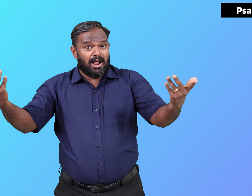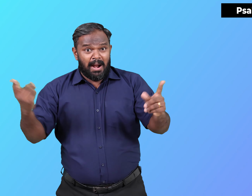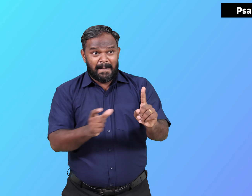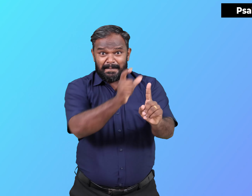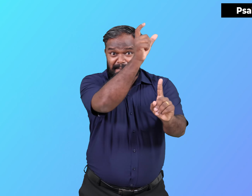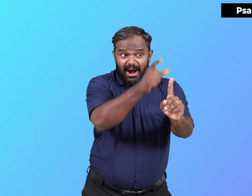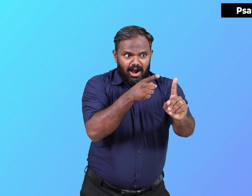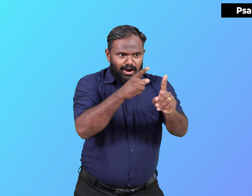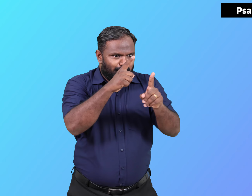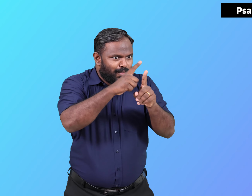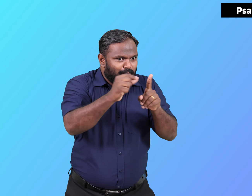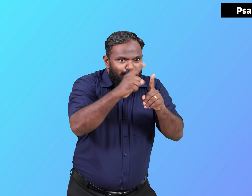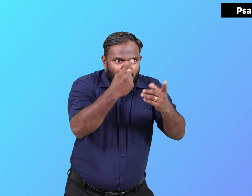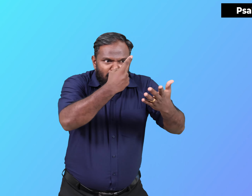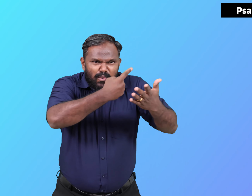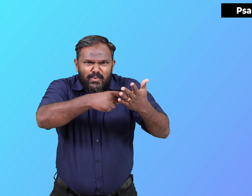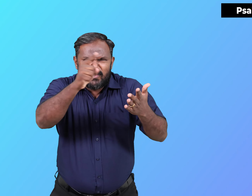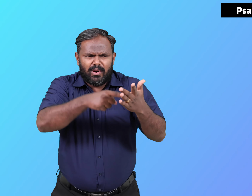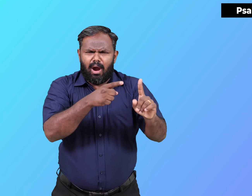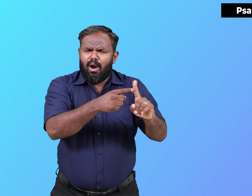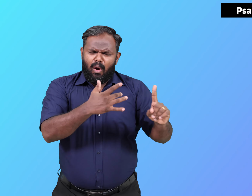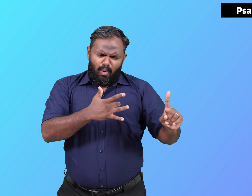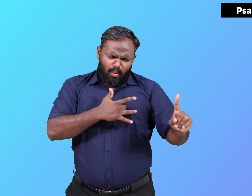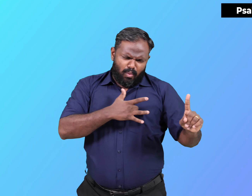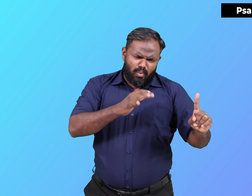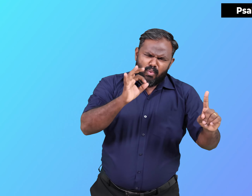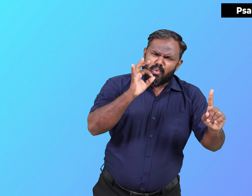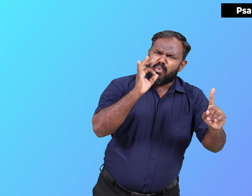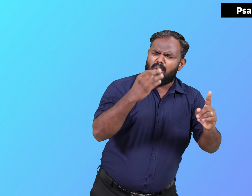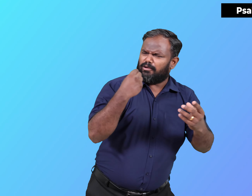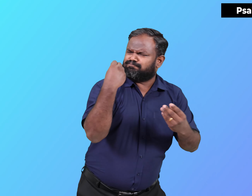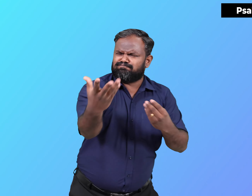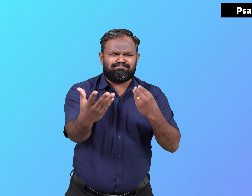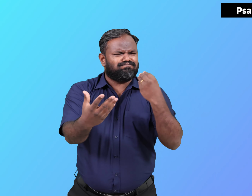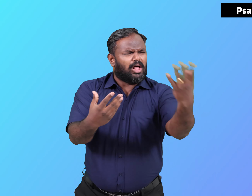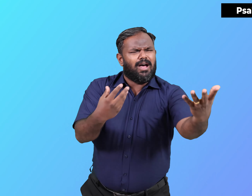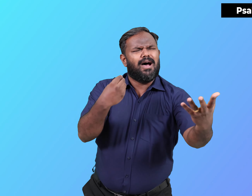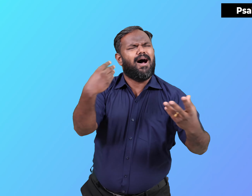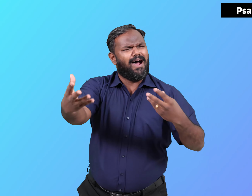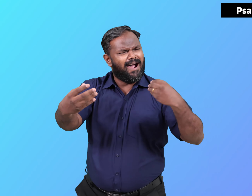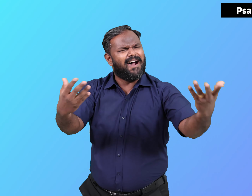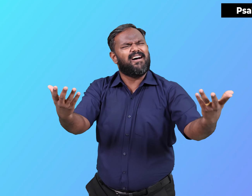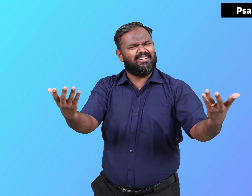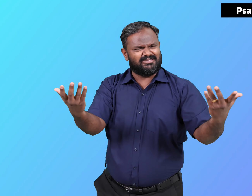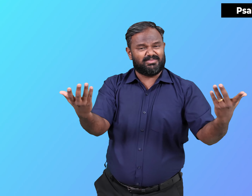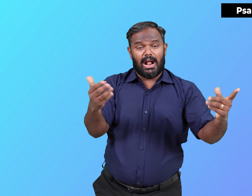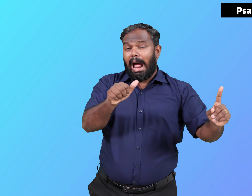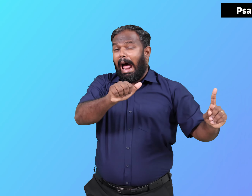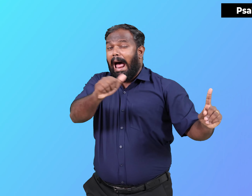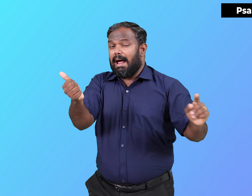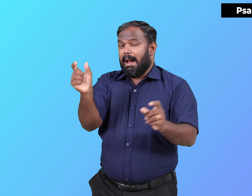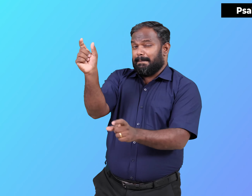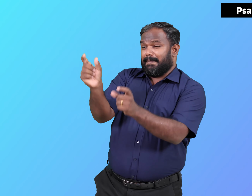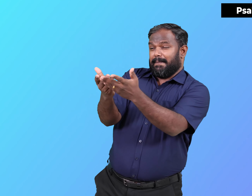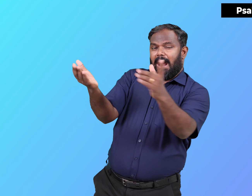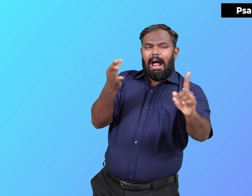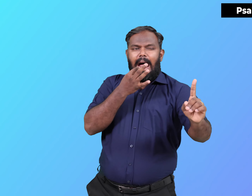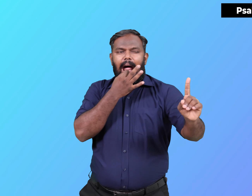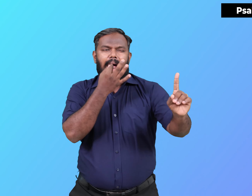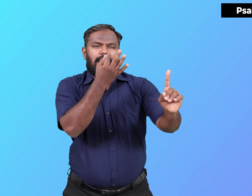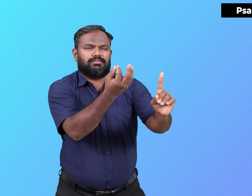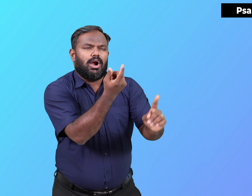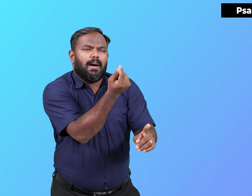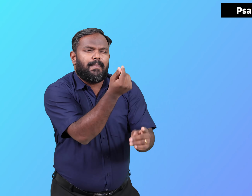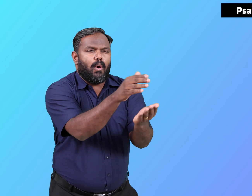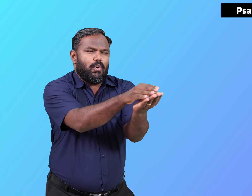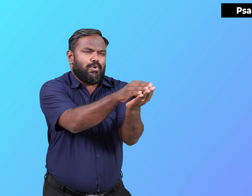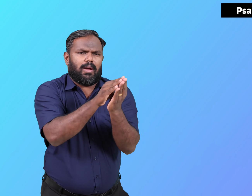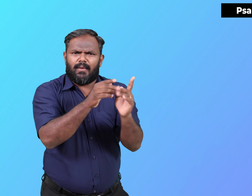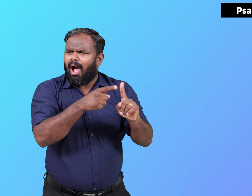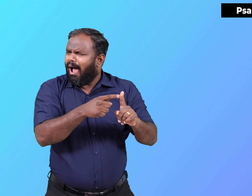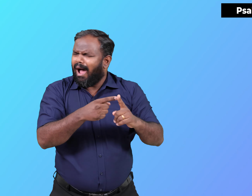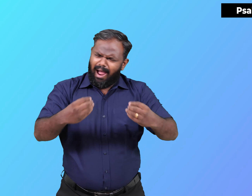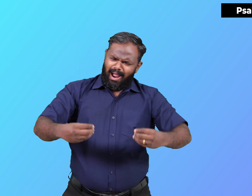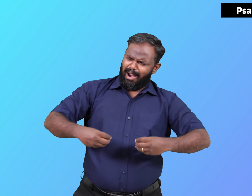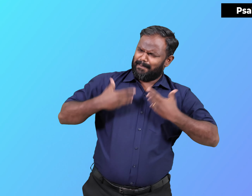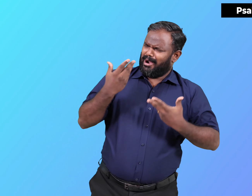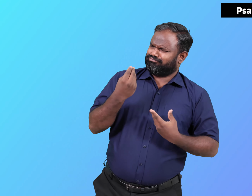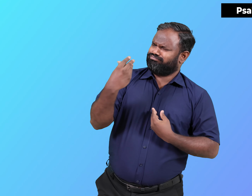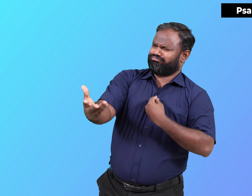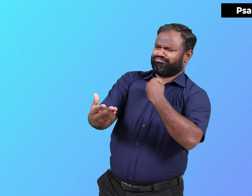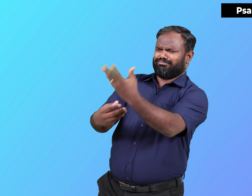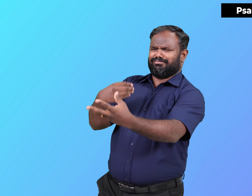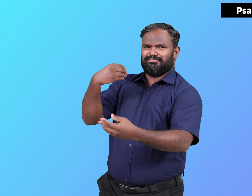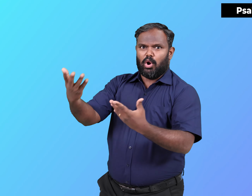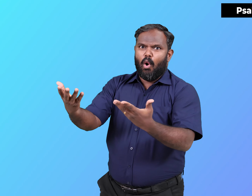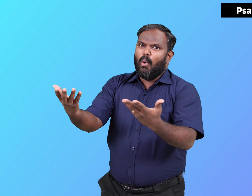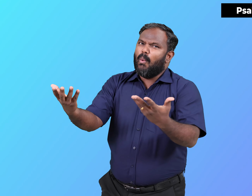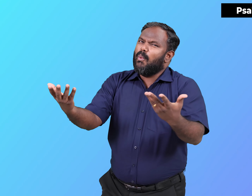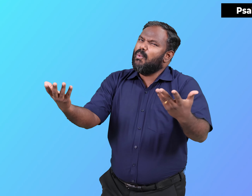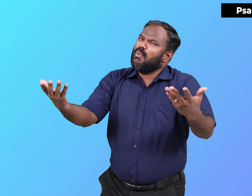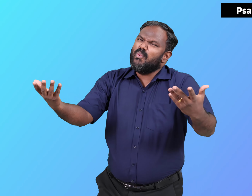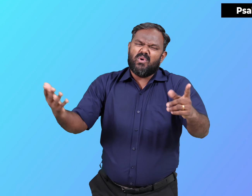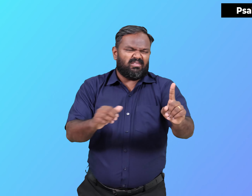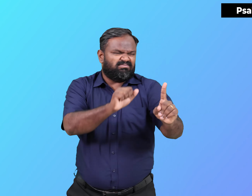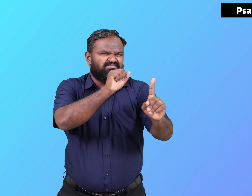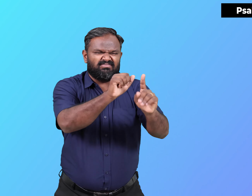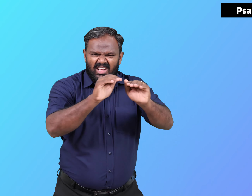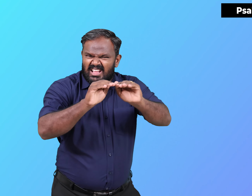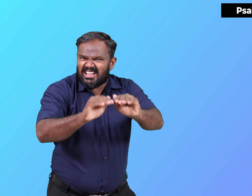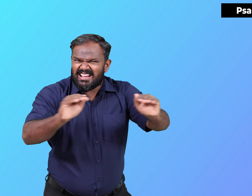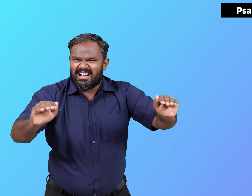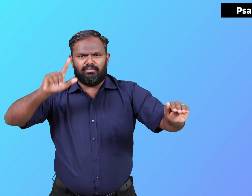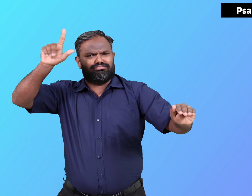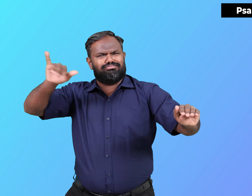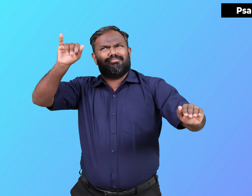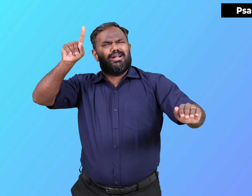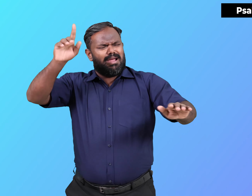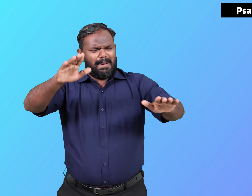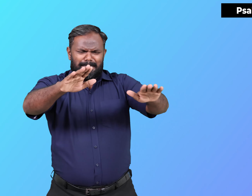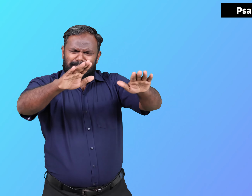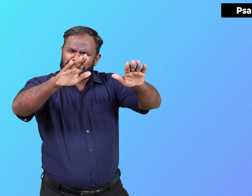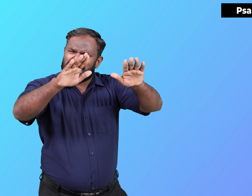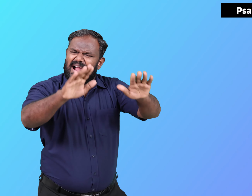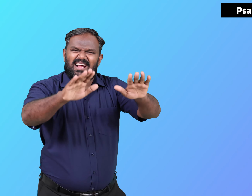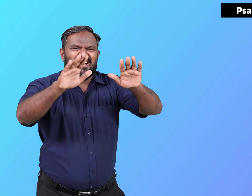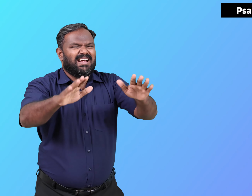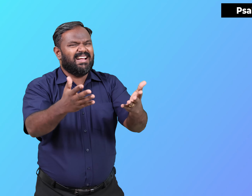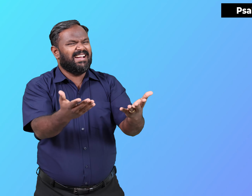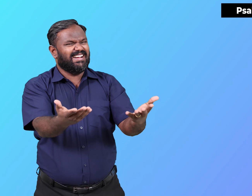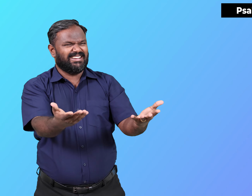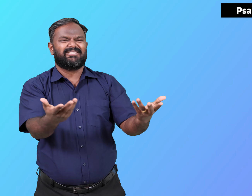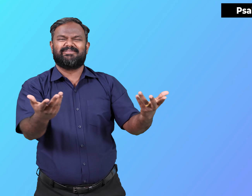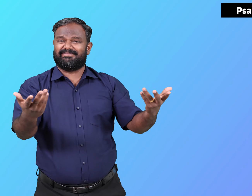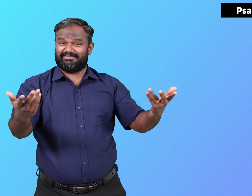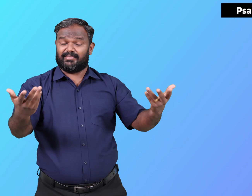They are kind and generous, and their children are a blessing.